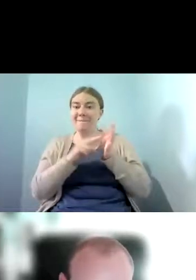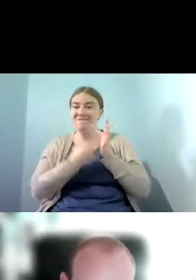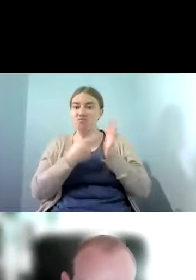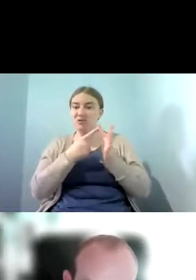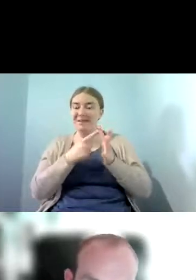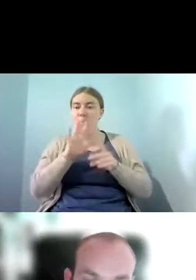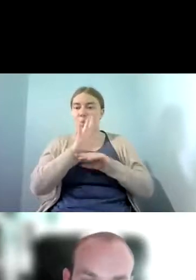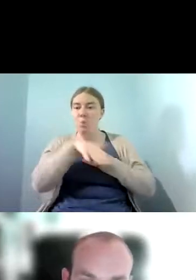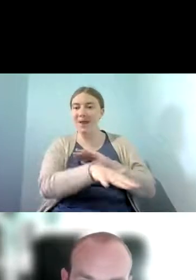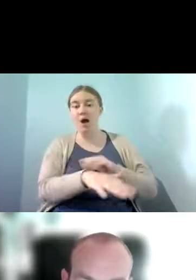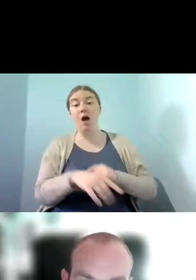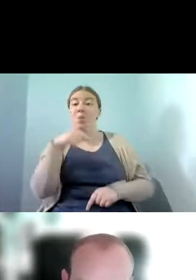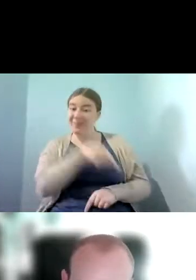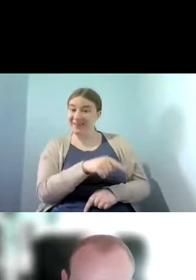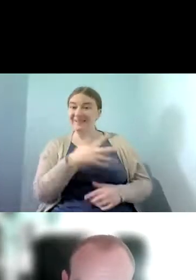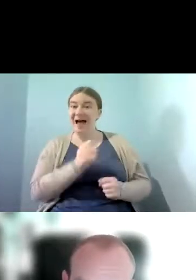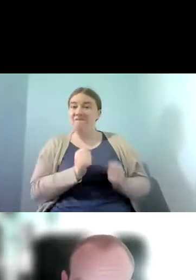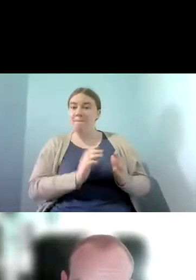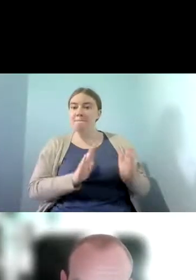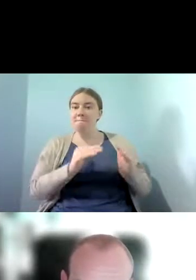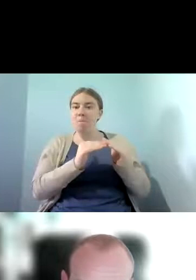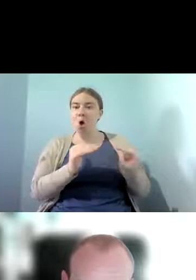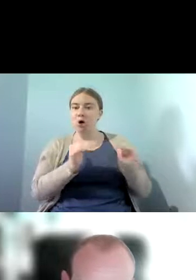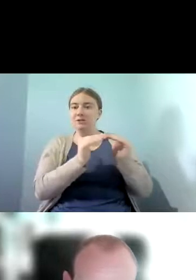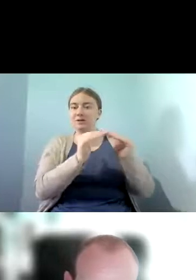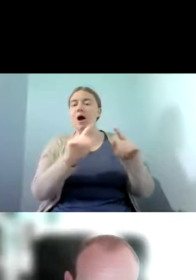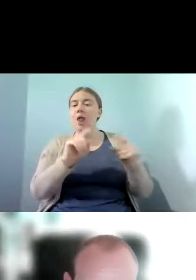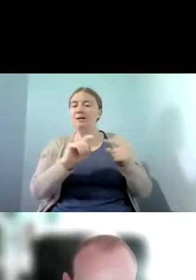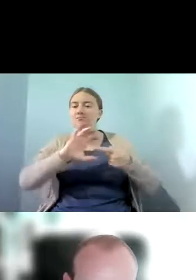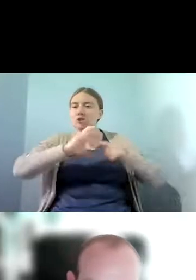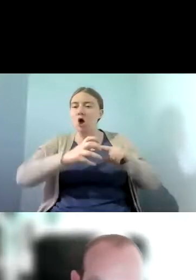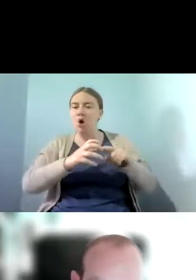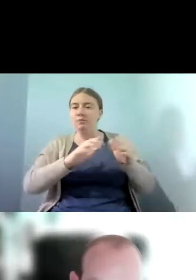a series of blocks known as perturbation boulders which in this plan you can see